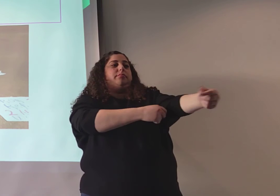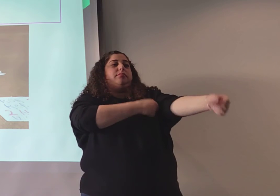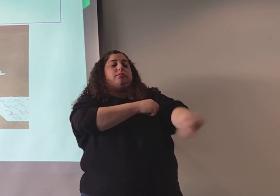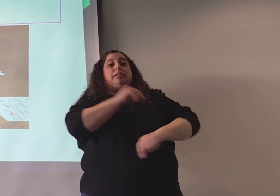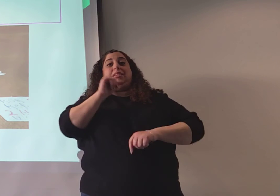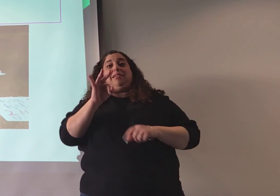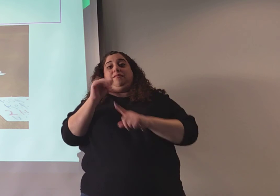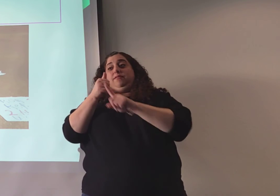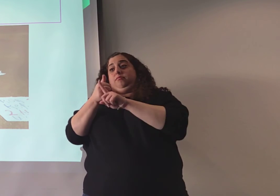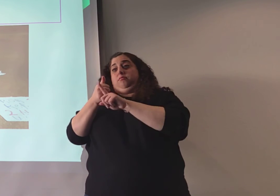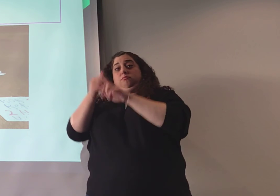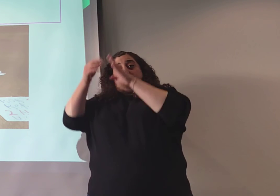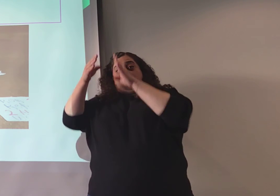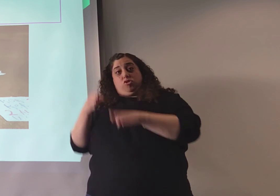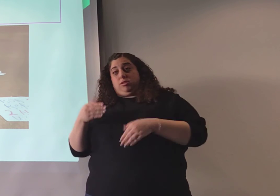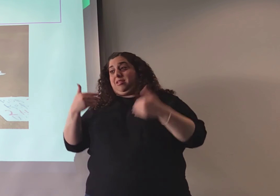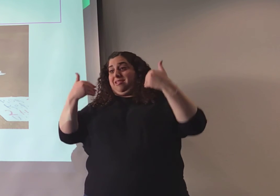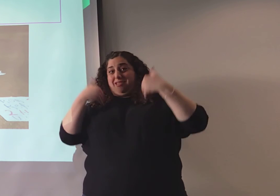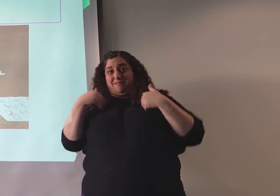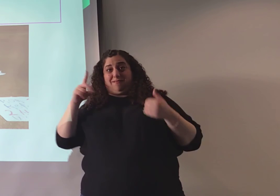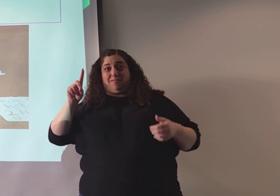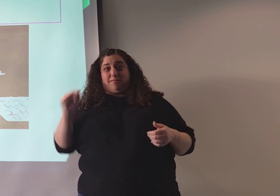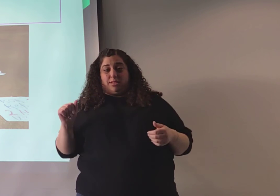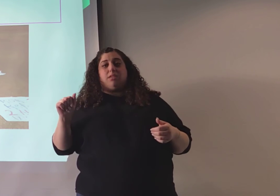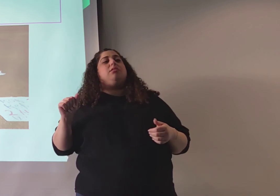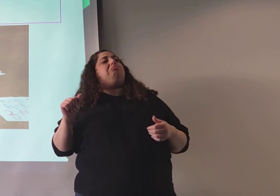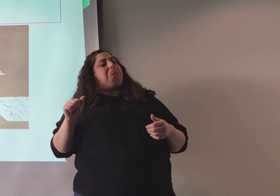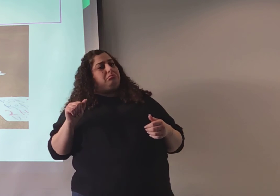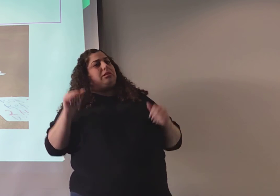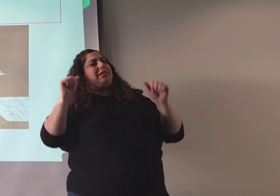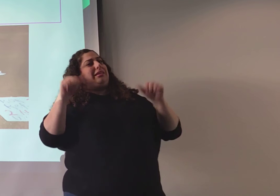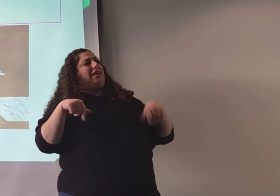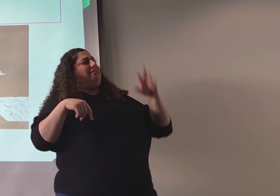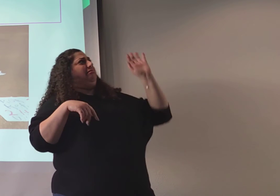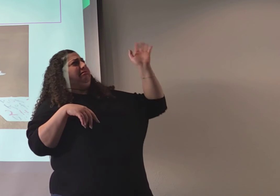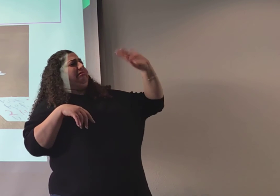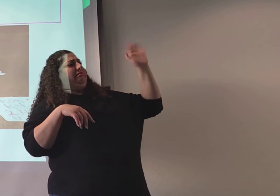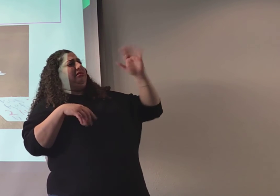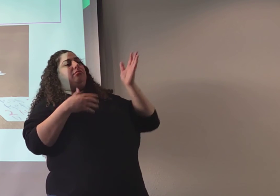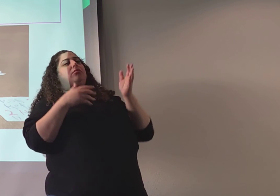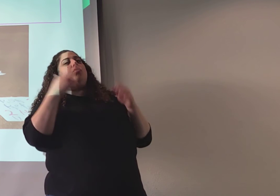So if a, I’m going to give some examples, I don't know that these would apply, but if,